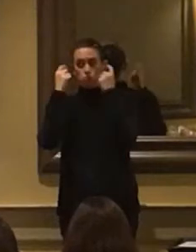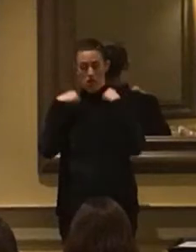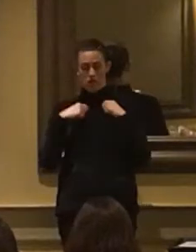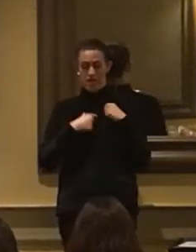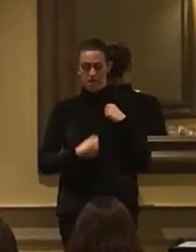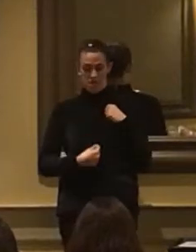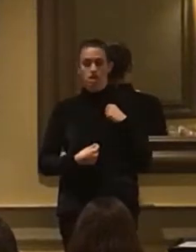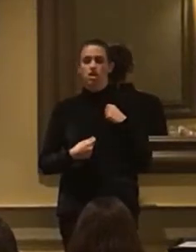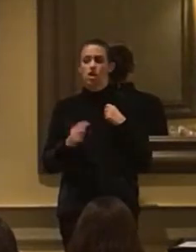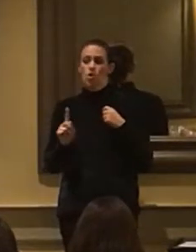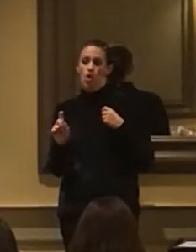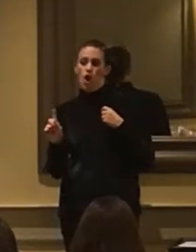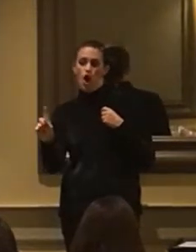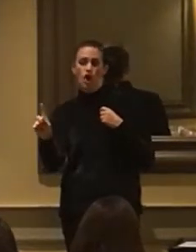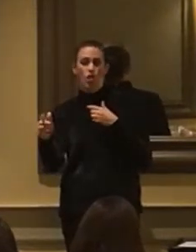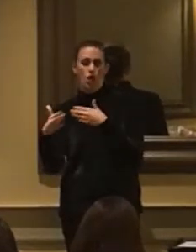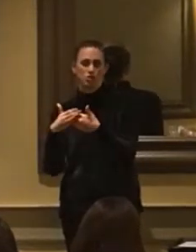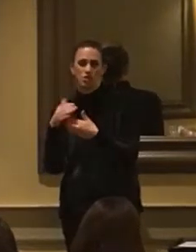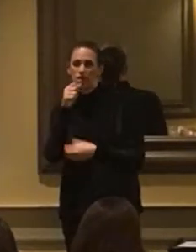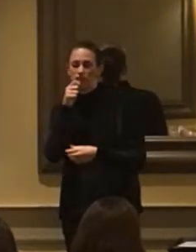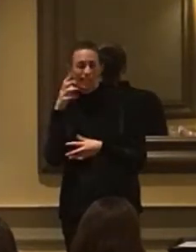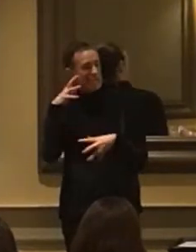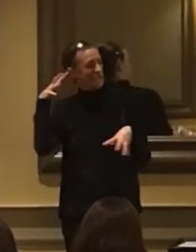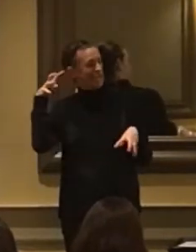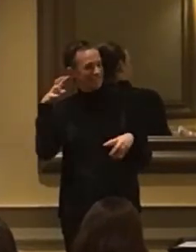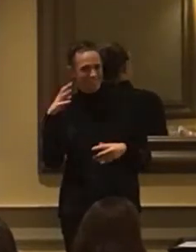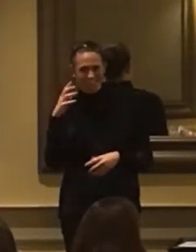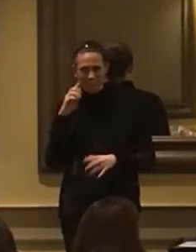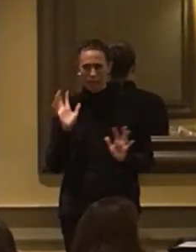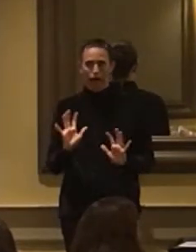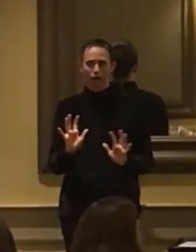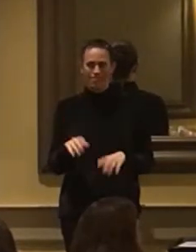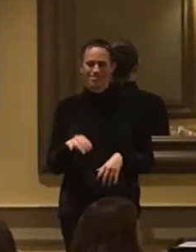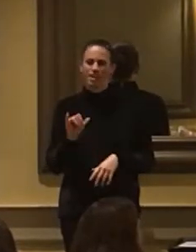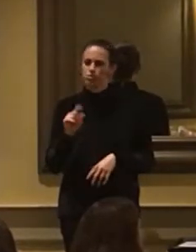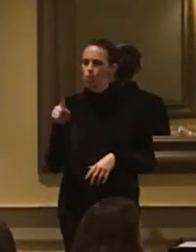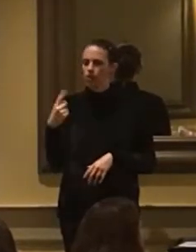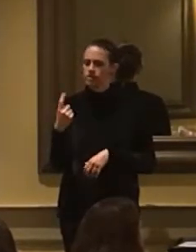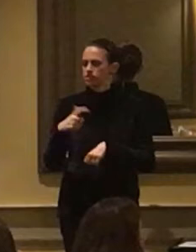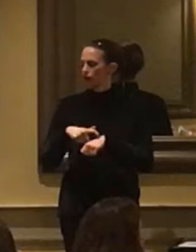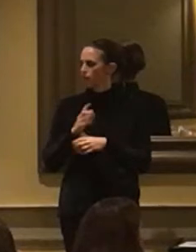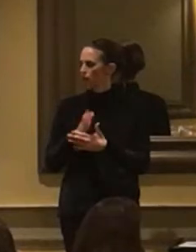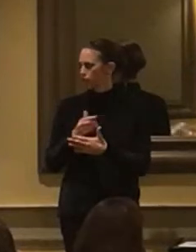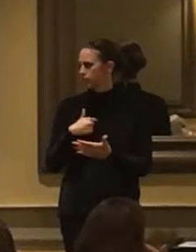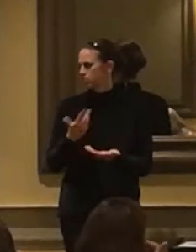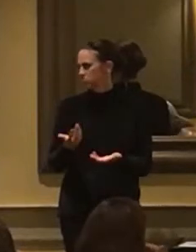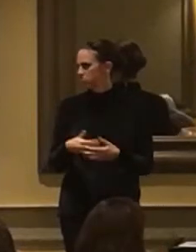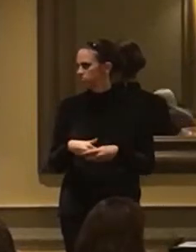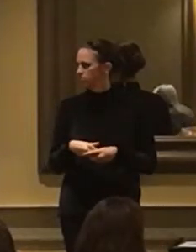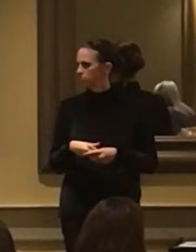So, . Yeah I didn't, I actually 'cause like they were saying,